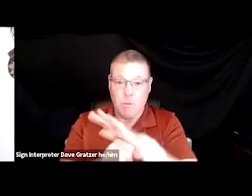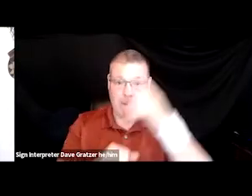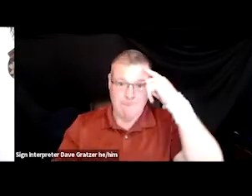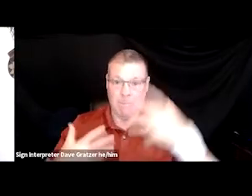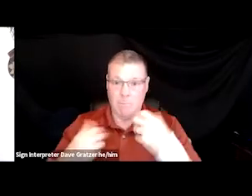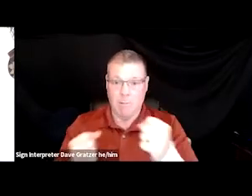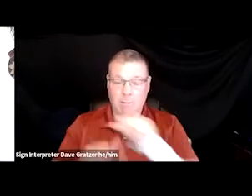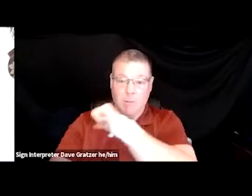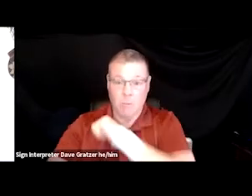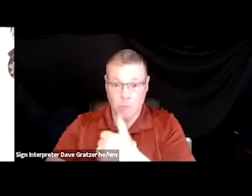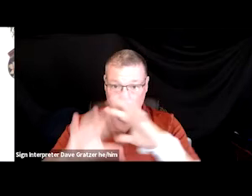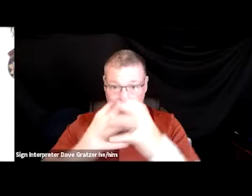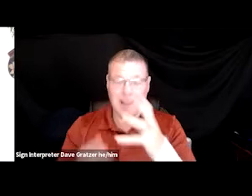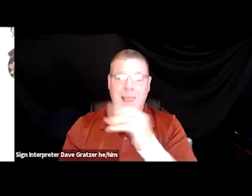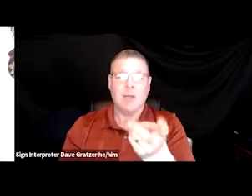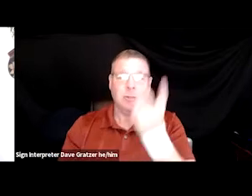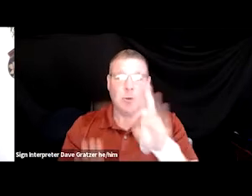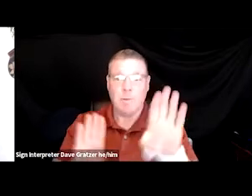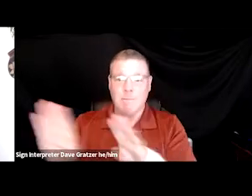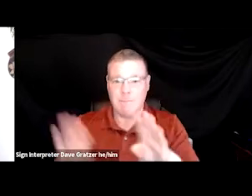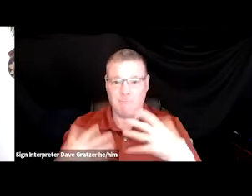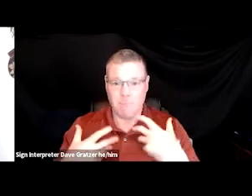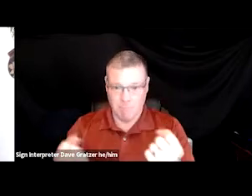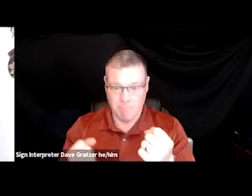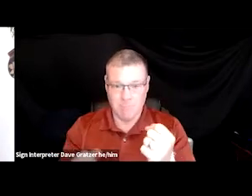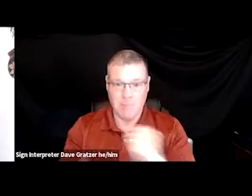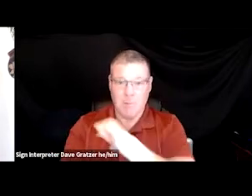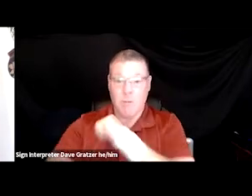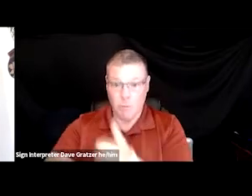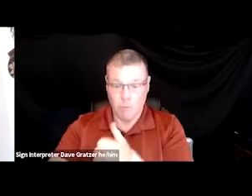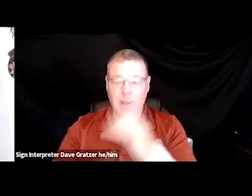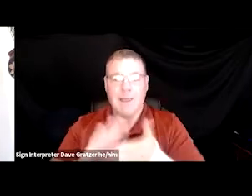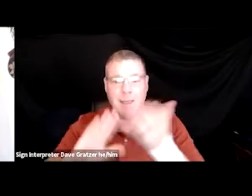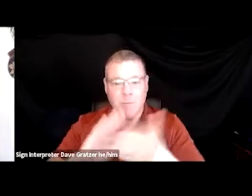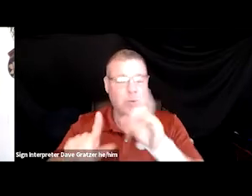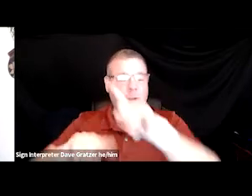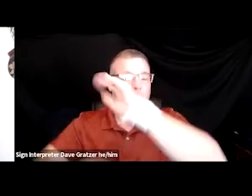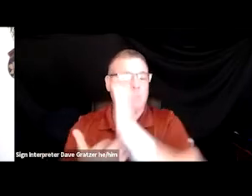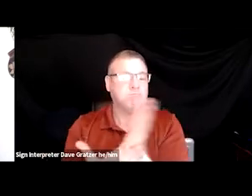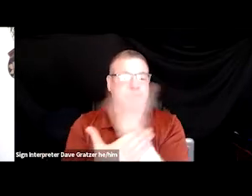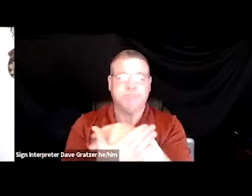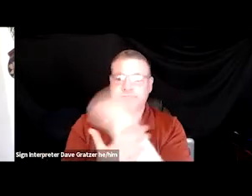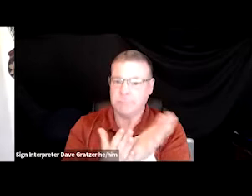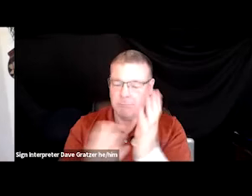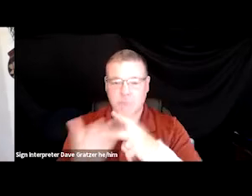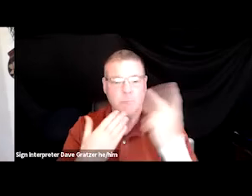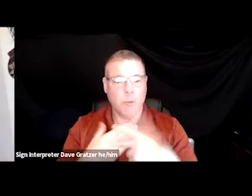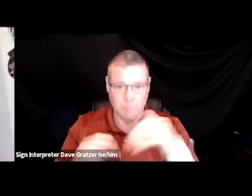and two local behavioral health authorities that operate an array of crisis programs here in Texas.